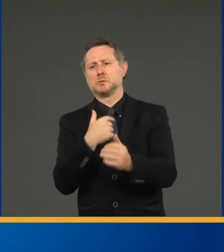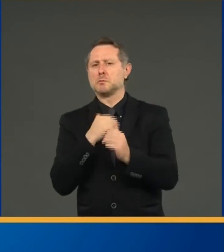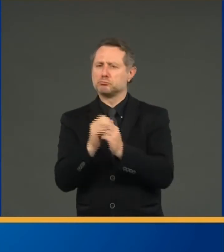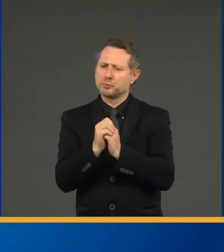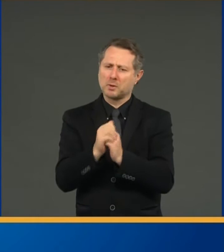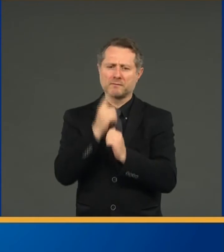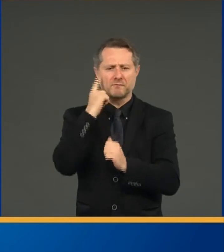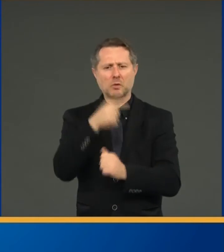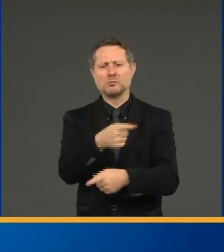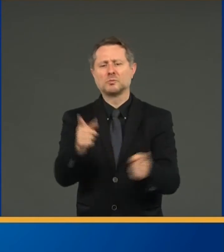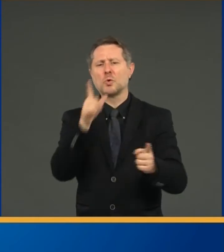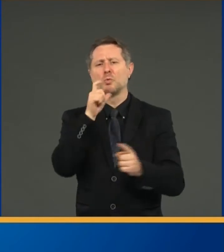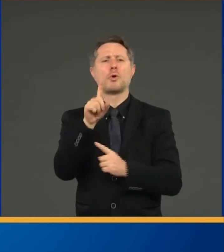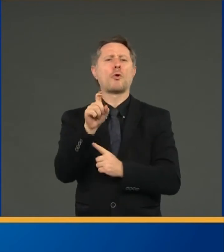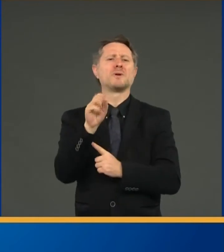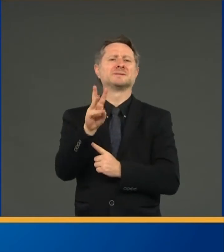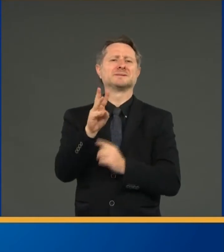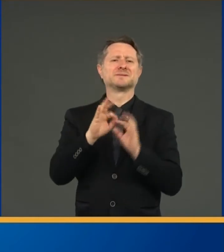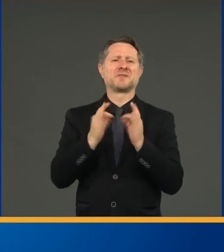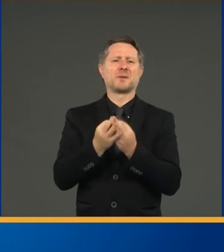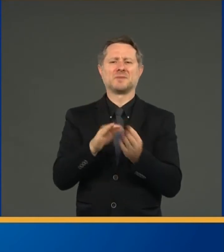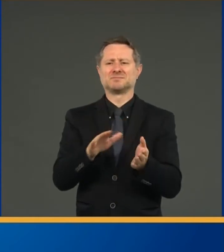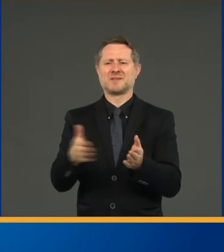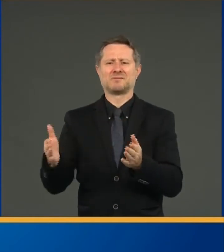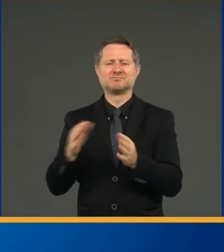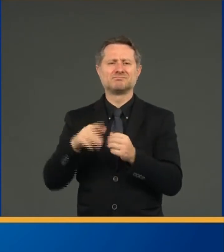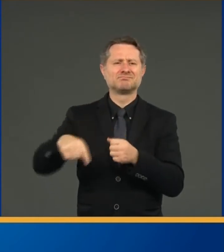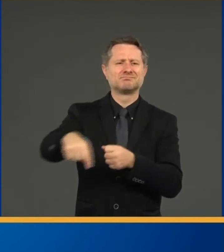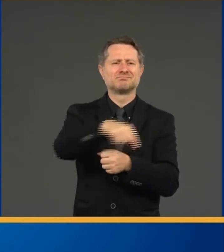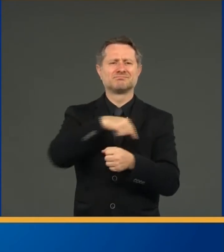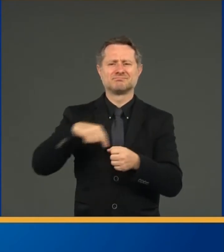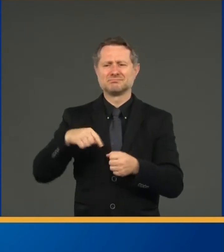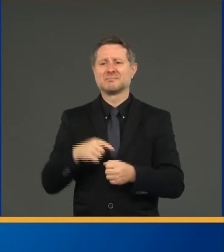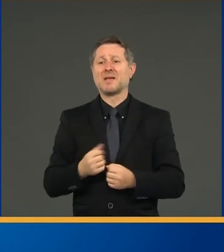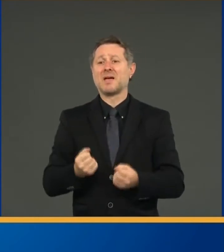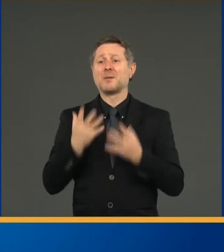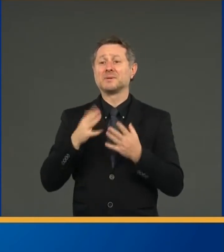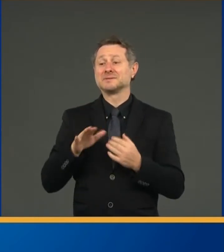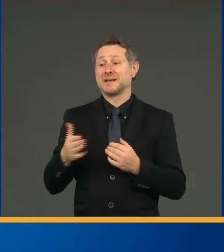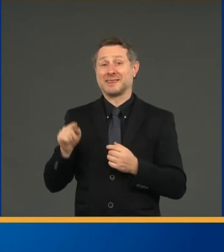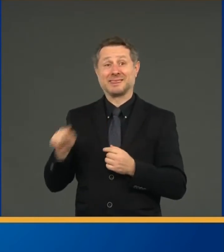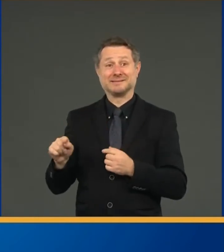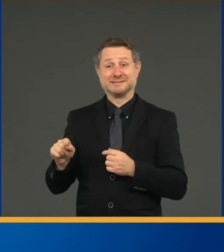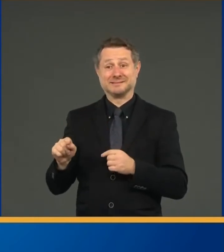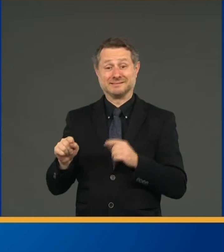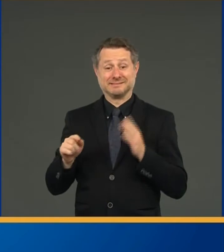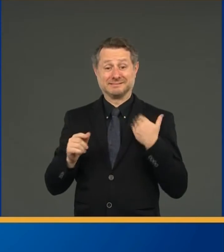ALTHOUGH, IN OUR THOUGHTS AND PRAYERS ARE THOSE 10FAMILIES TODAY.